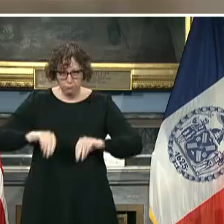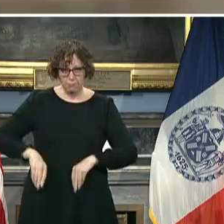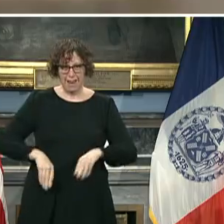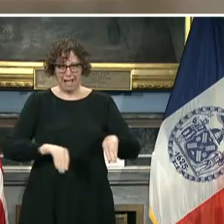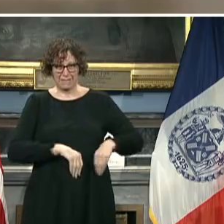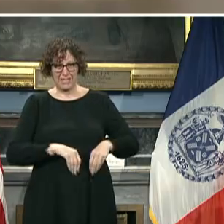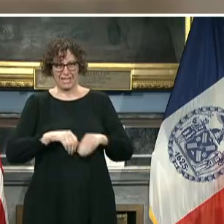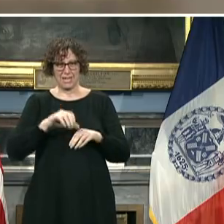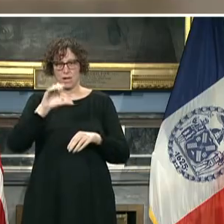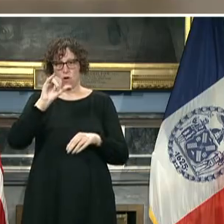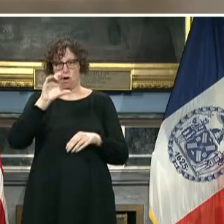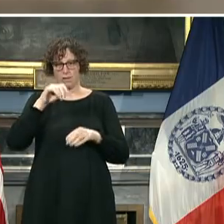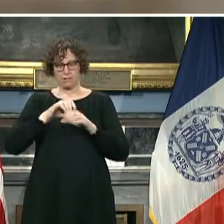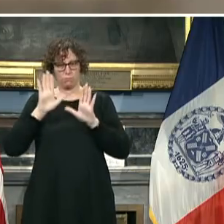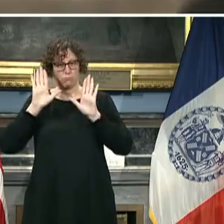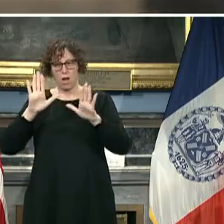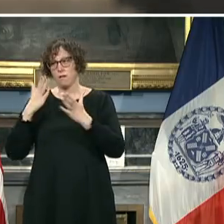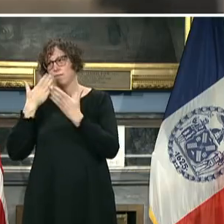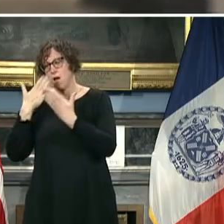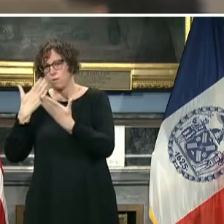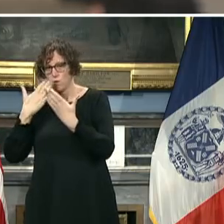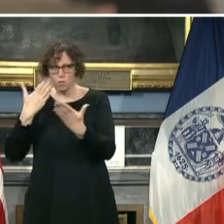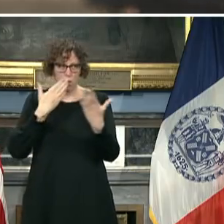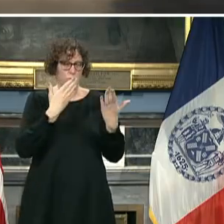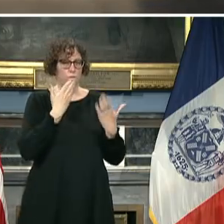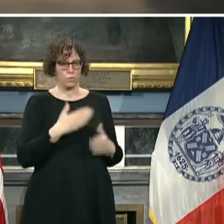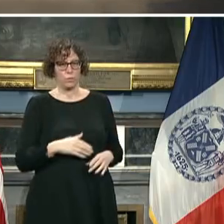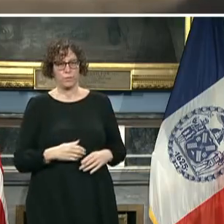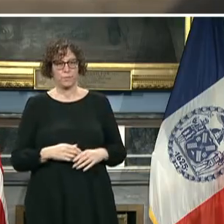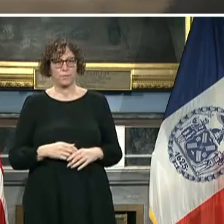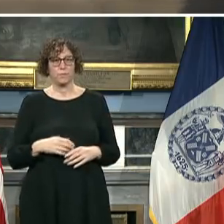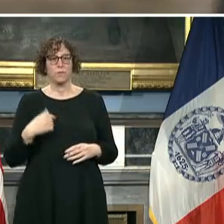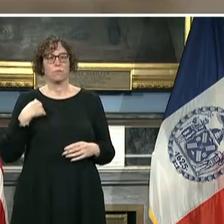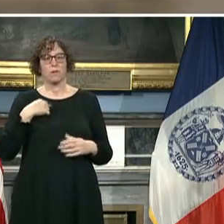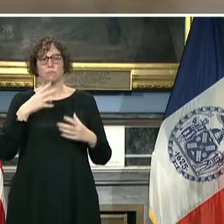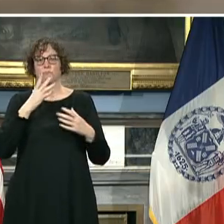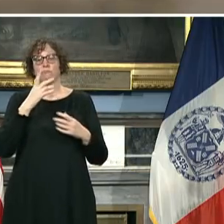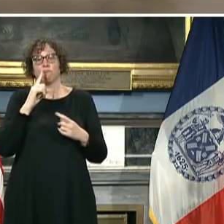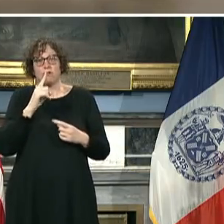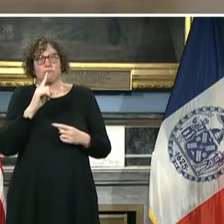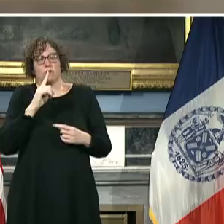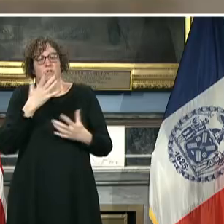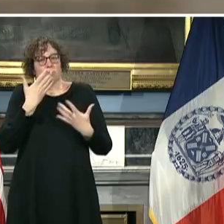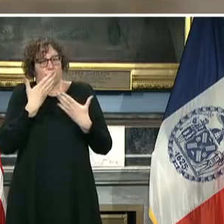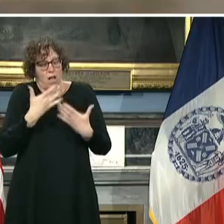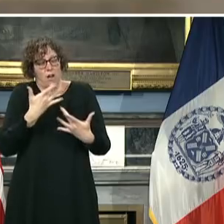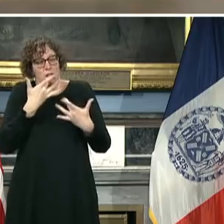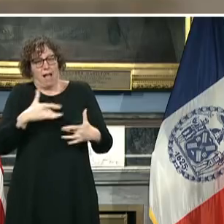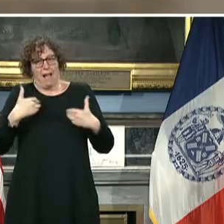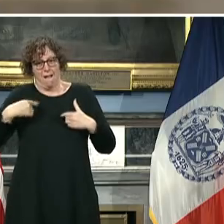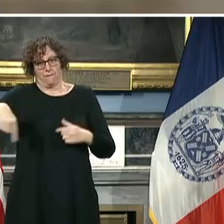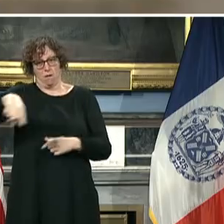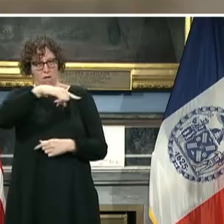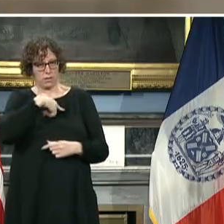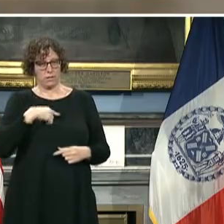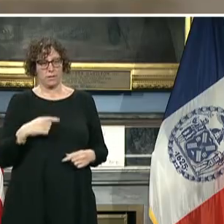I TNHE CITY ITSELF. IT'S REALLY SIMPLE, WE ARE INCREDIBLY FORTUANTE.